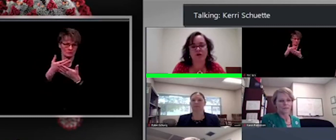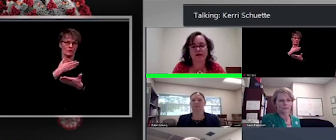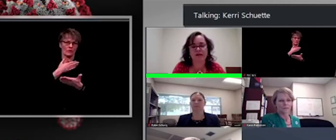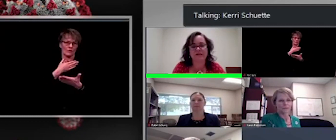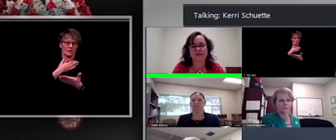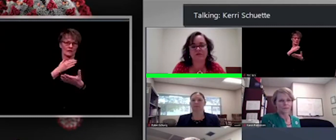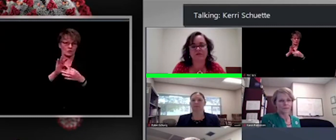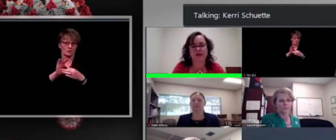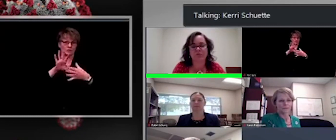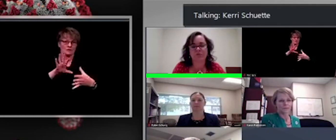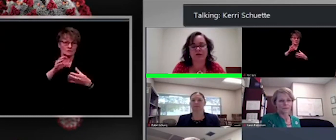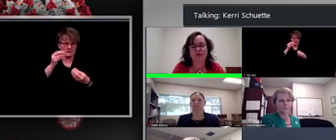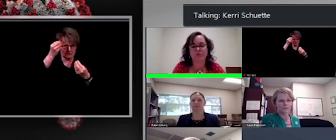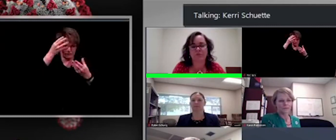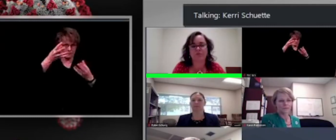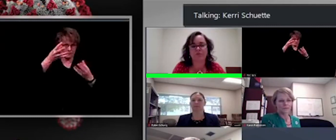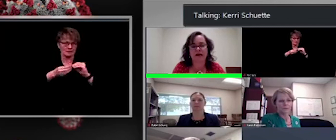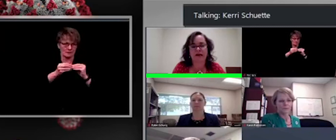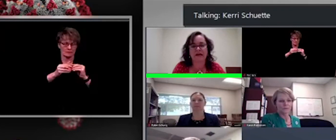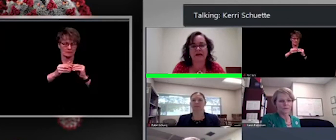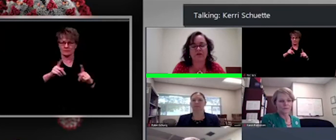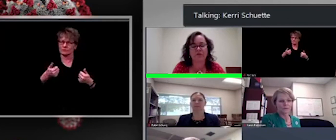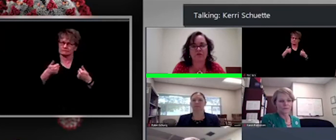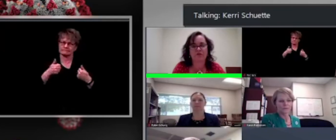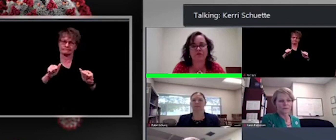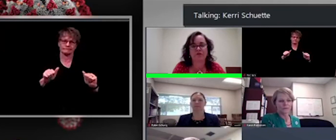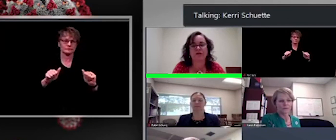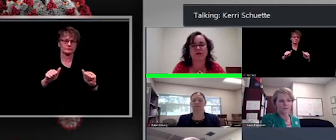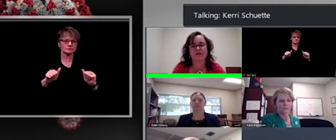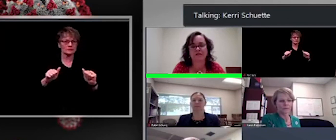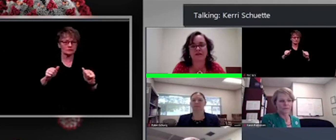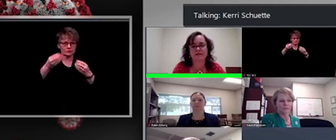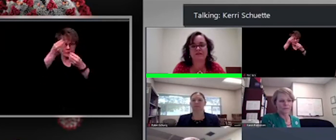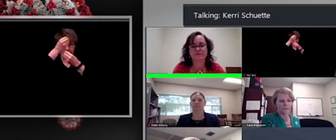our best to get those out by 3:00 or 3:30 p.m. at the latest.